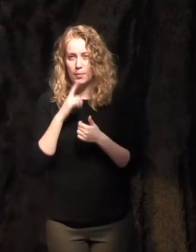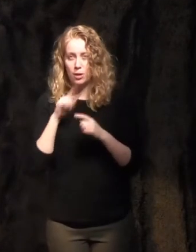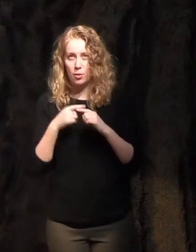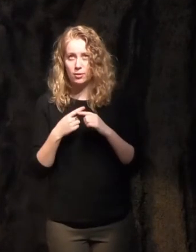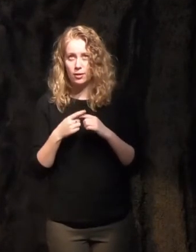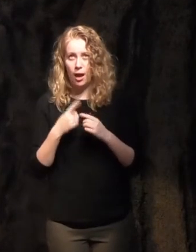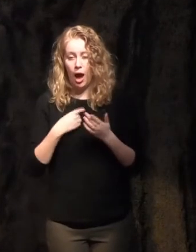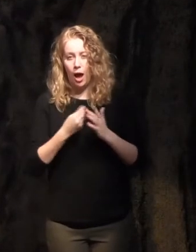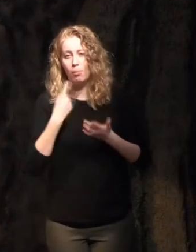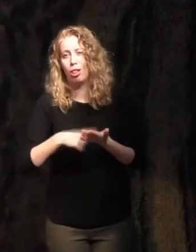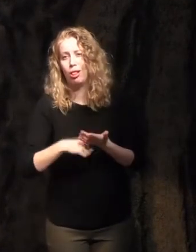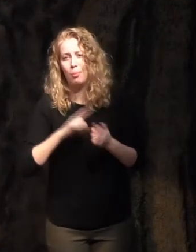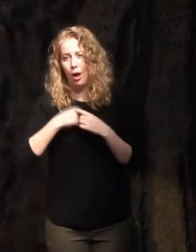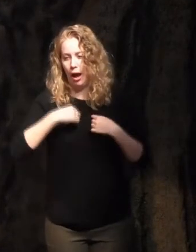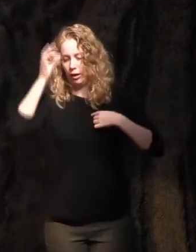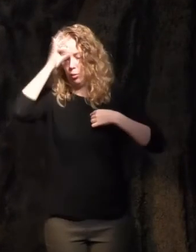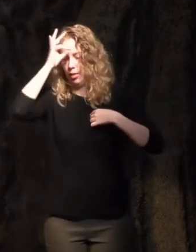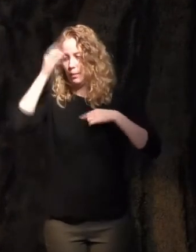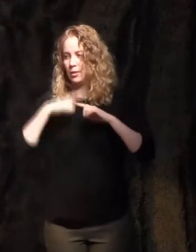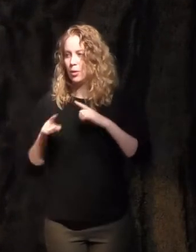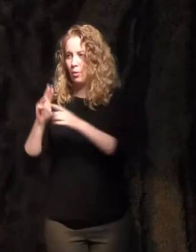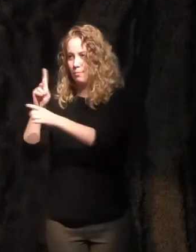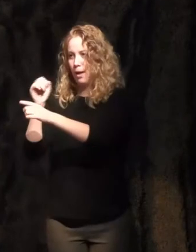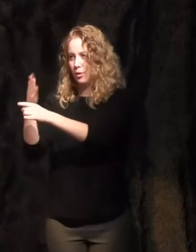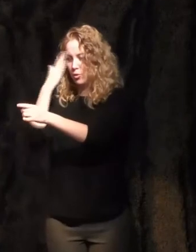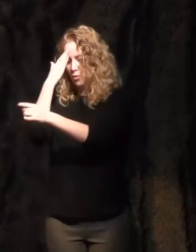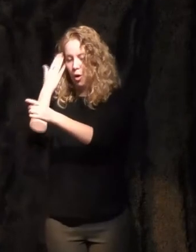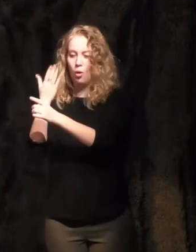absolutely nothing about which Matthew Moreau, Neworld's Managing Producer will tell you